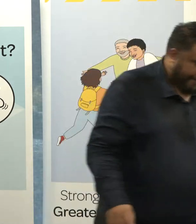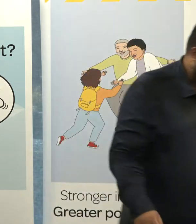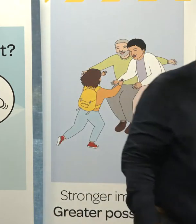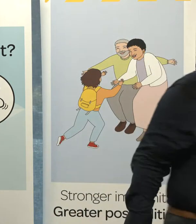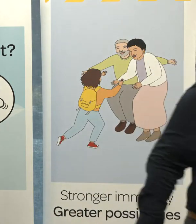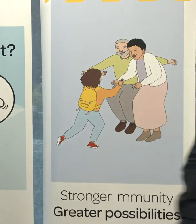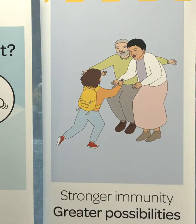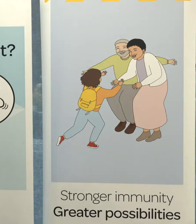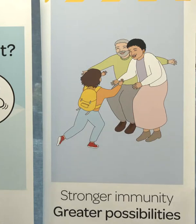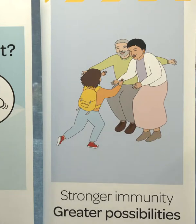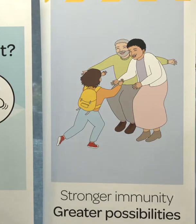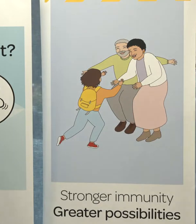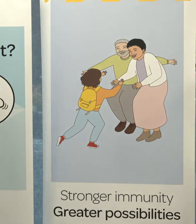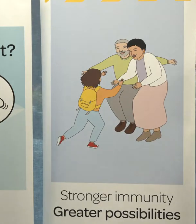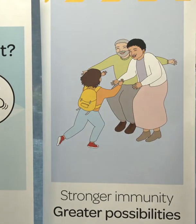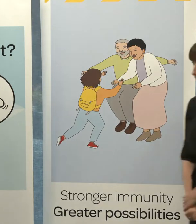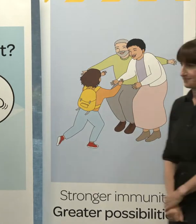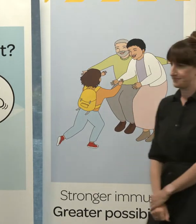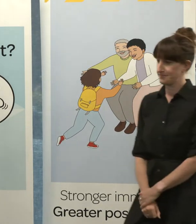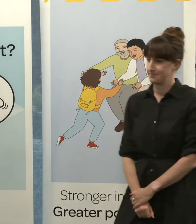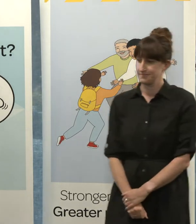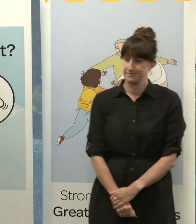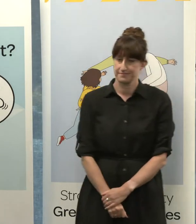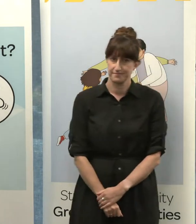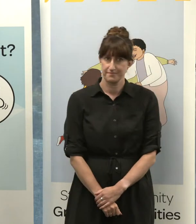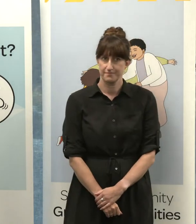pressure. Thank you.